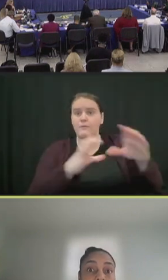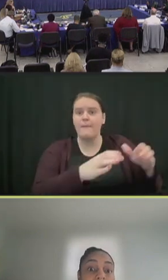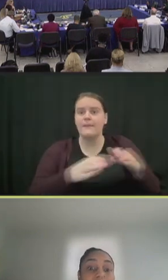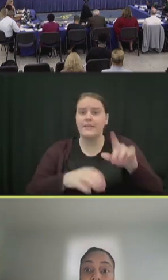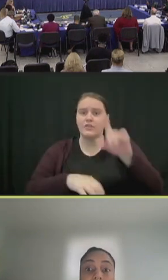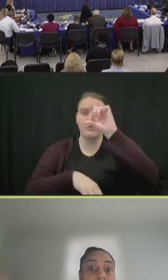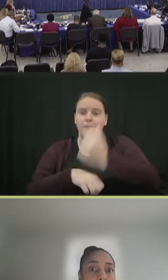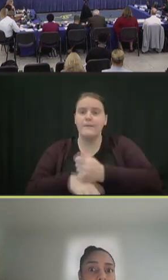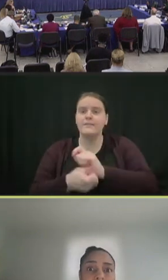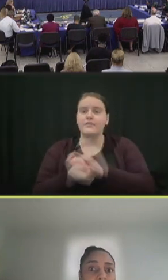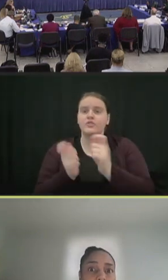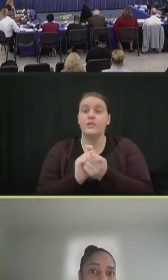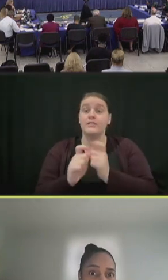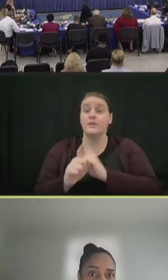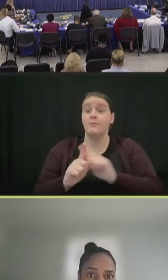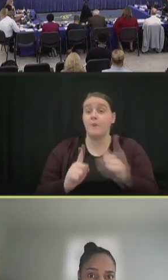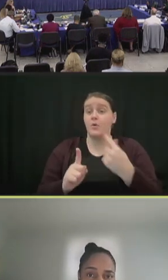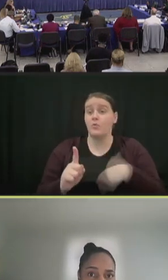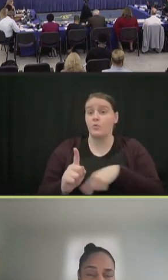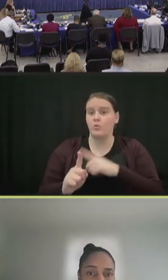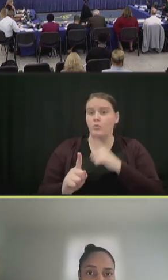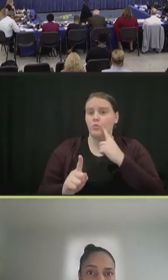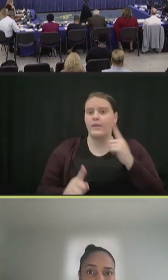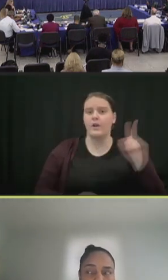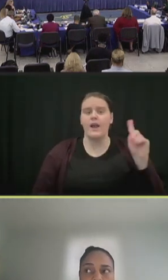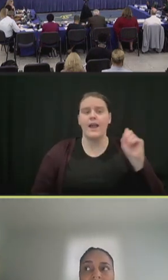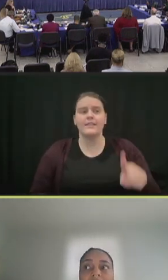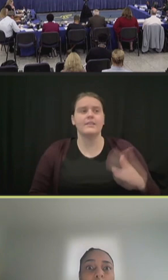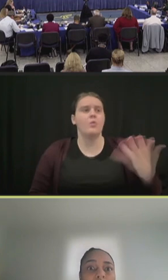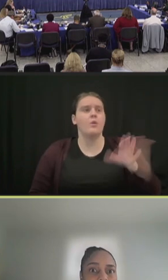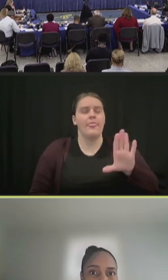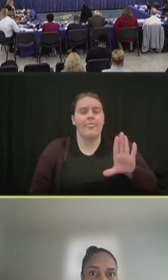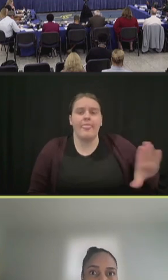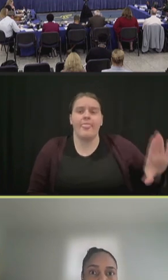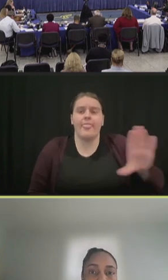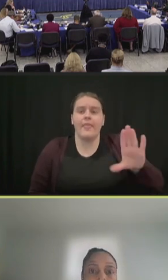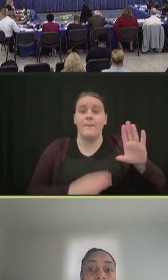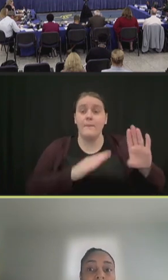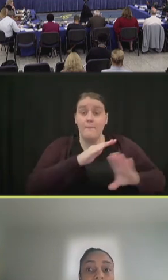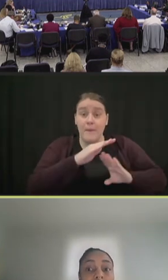looking at like, what is their basic understanding of these vaccines? How have they changed? And if